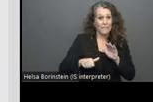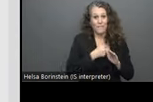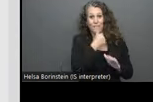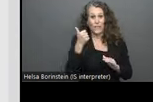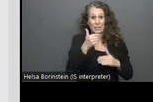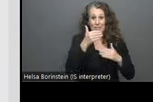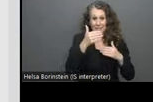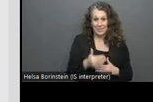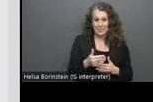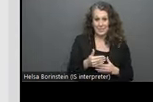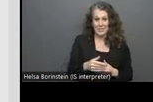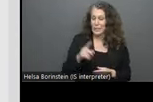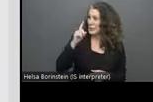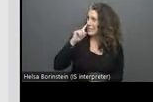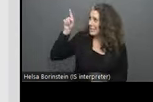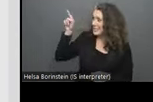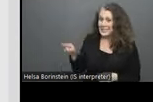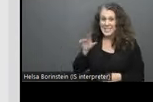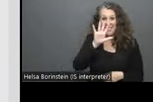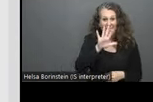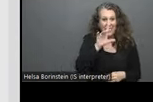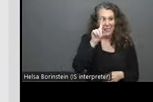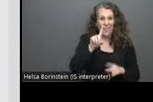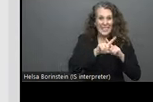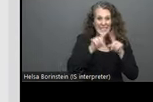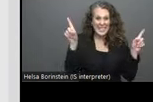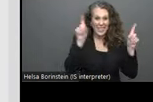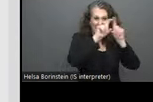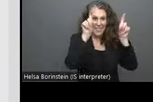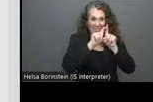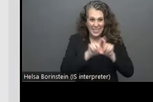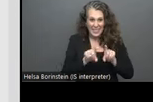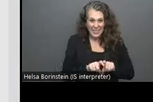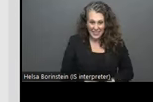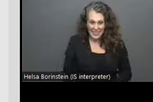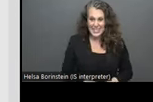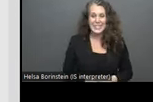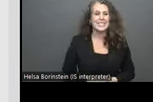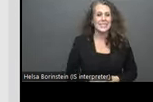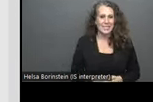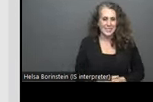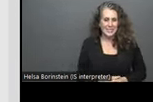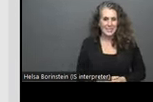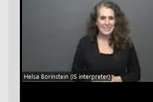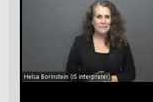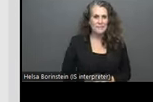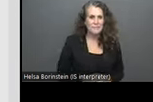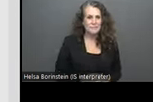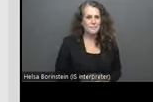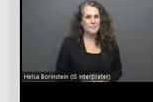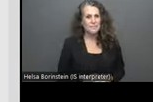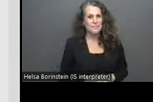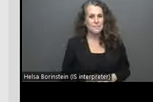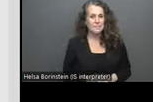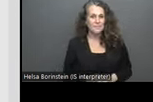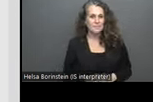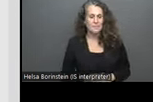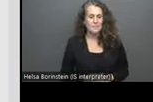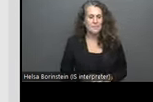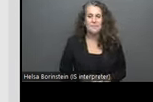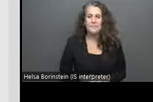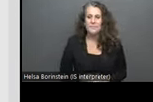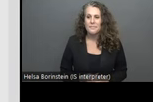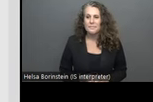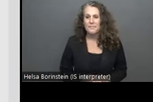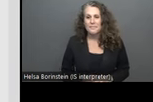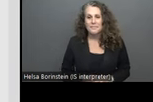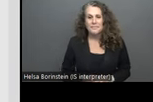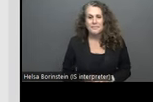up and trying to do recruiter will ch go 14:50:27 recruit it was to go to the pattern